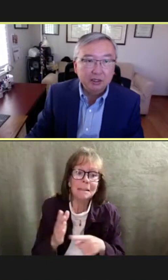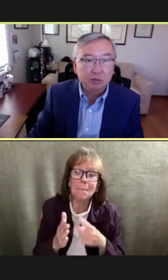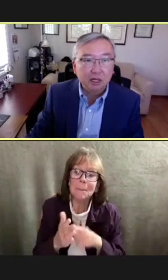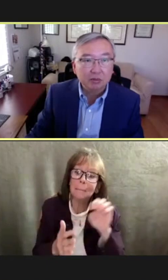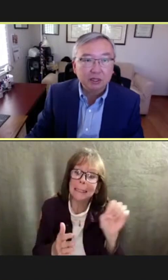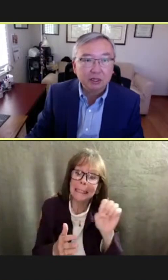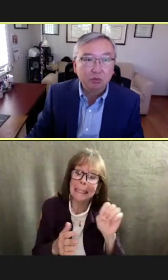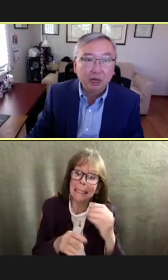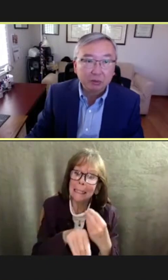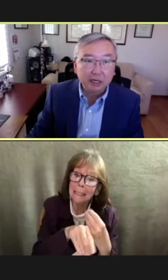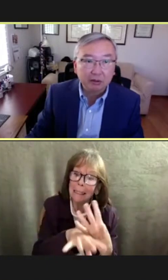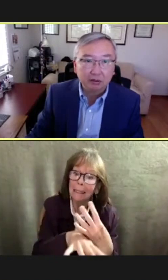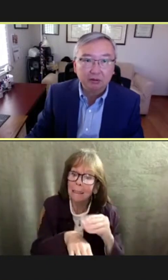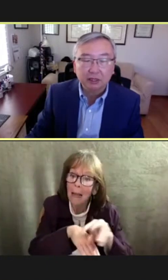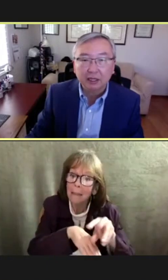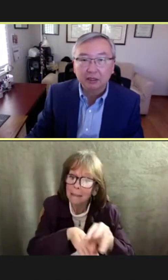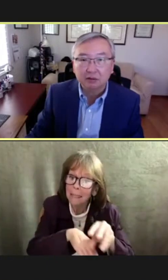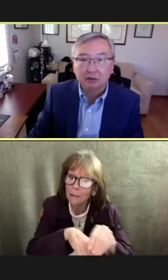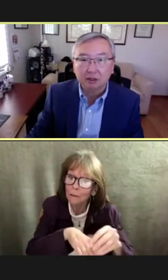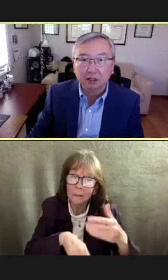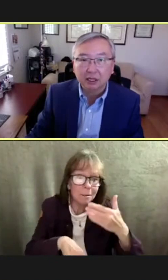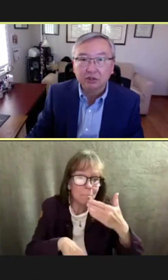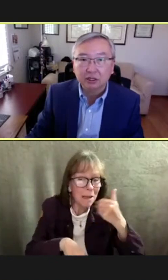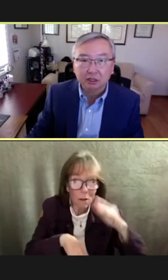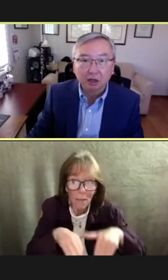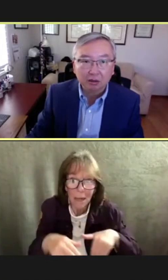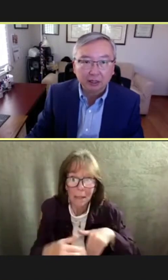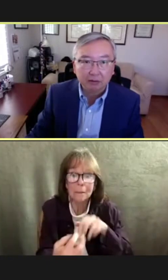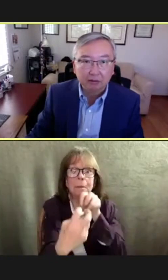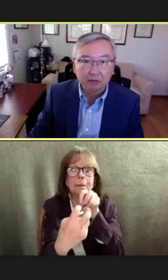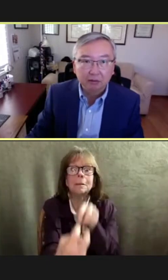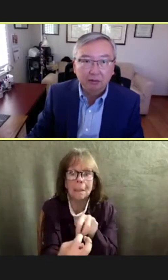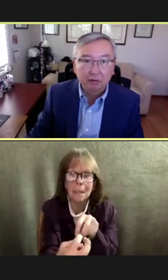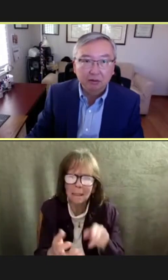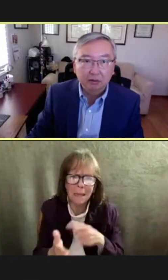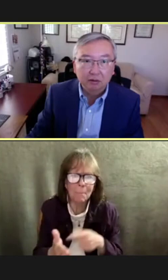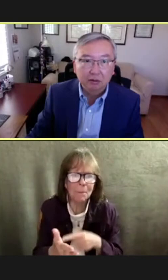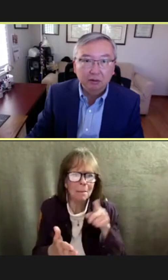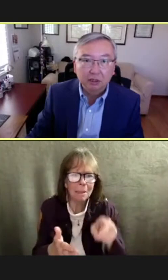And sometimes they write better than actually talking.